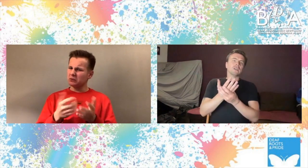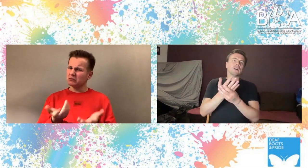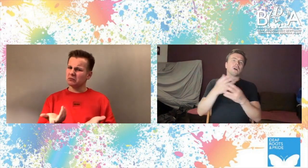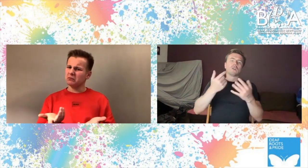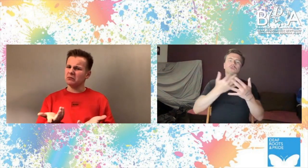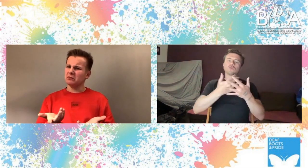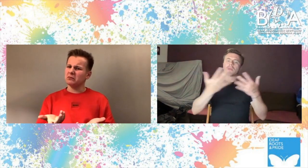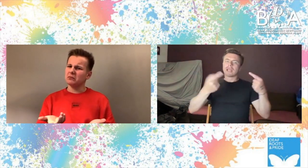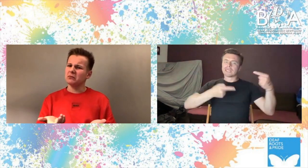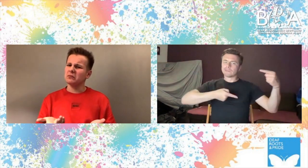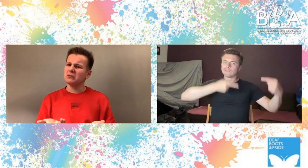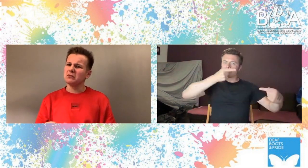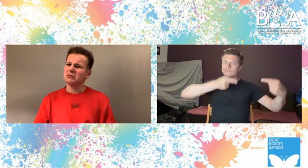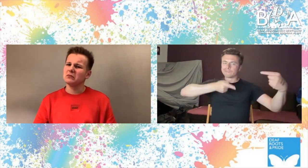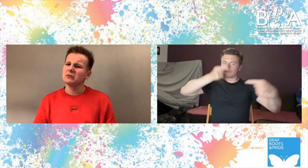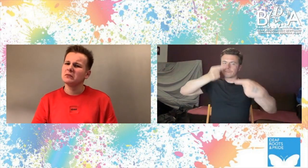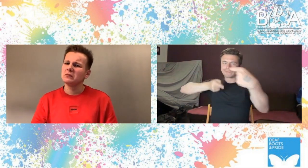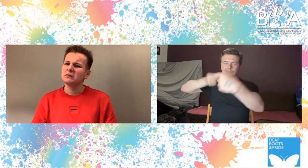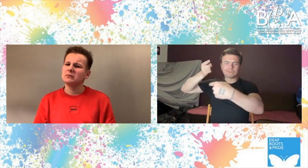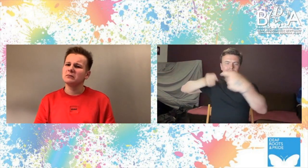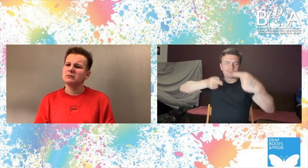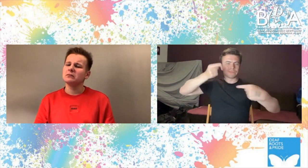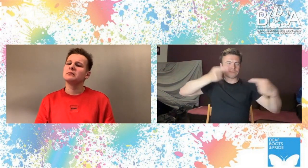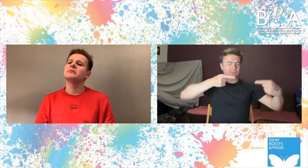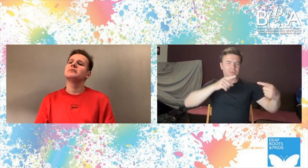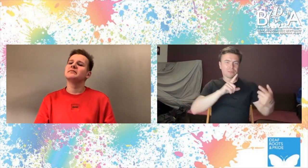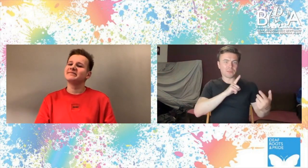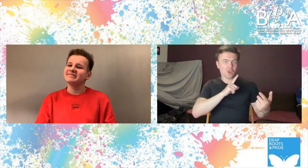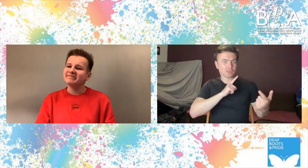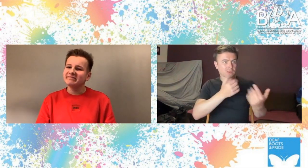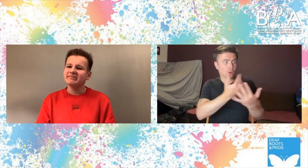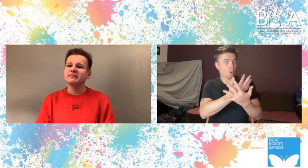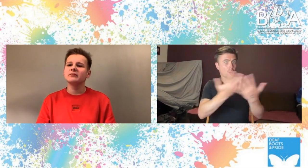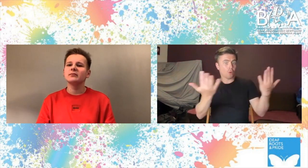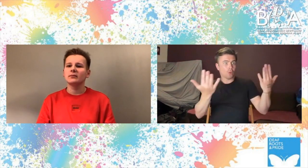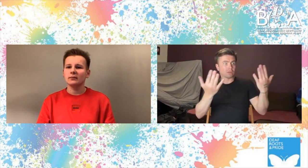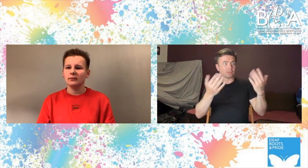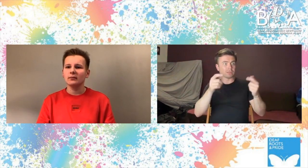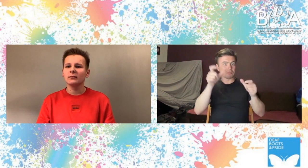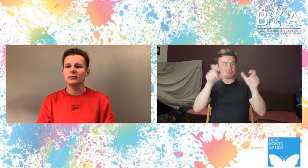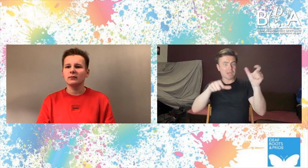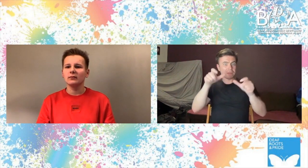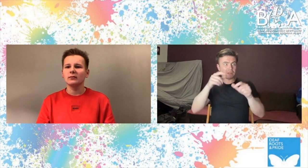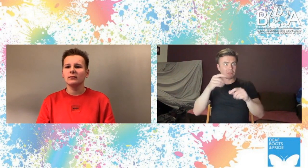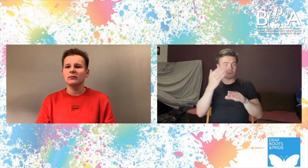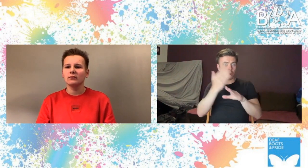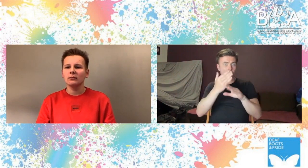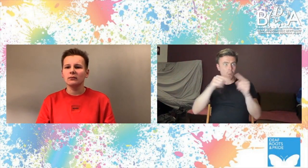There is a lot of competition. There are a lot of people working in film and